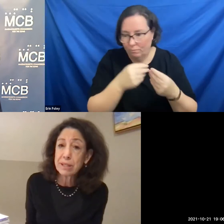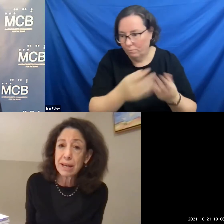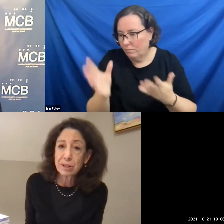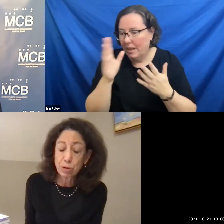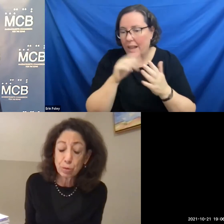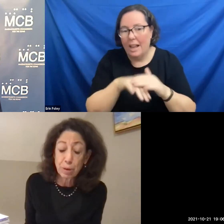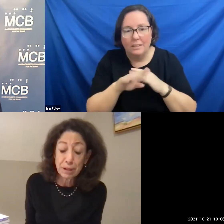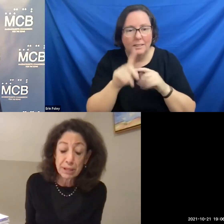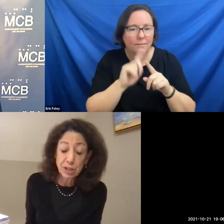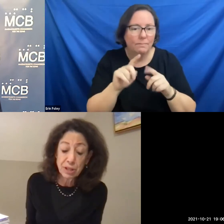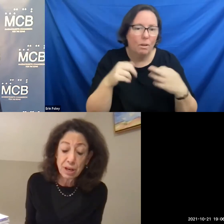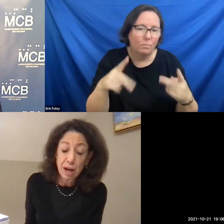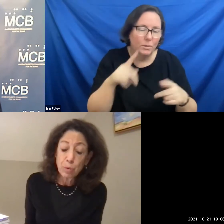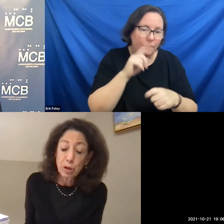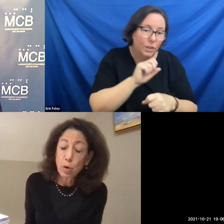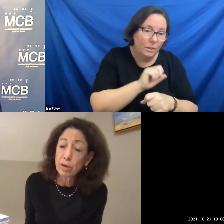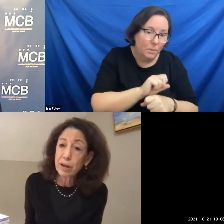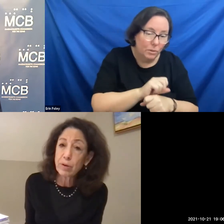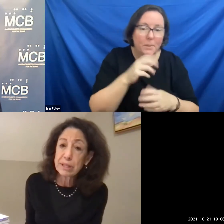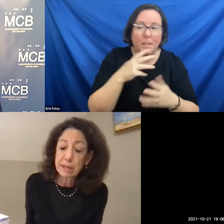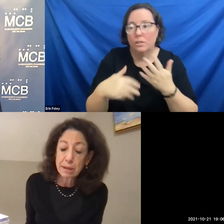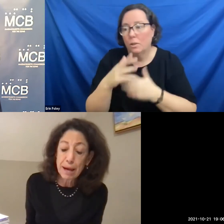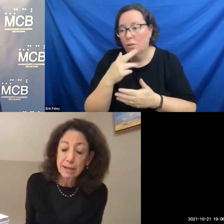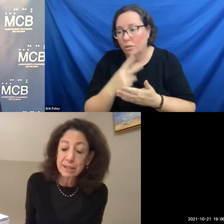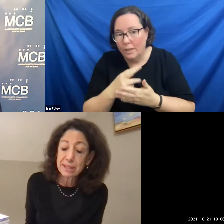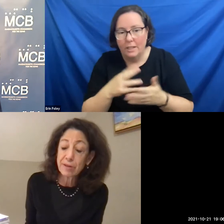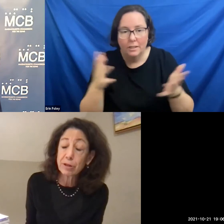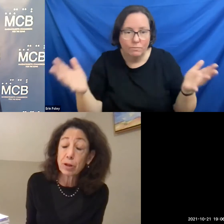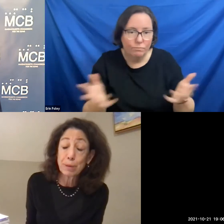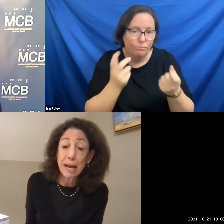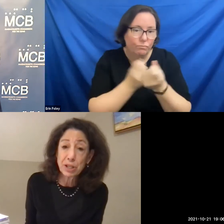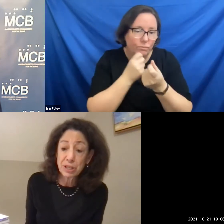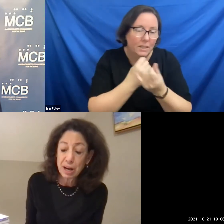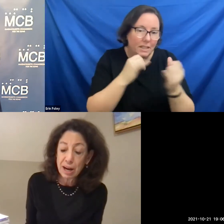and social rehabilitation with the goal of increasing independence and self-determination